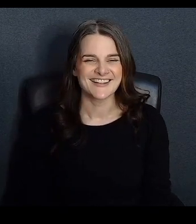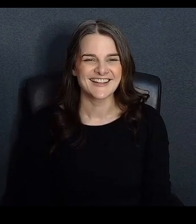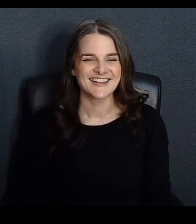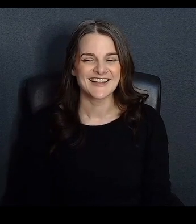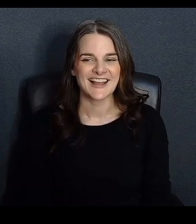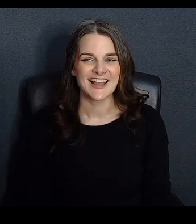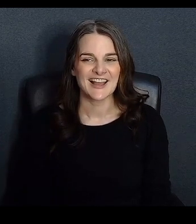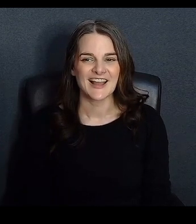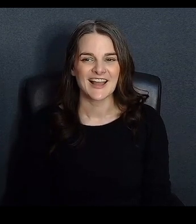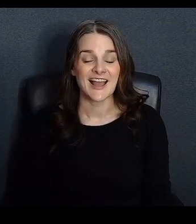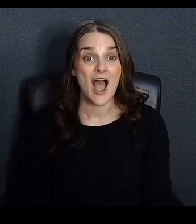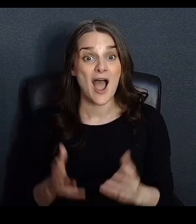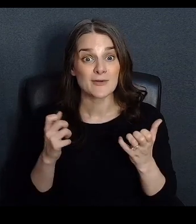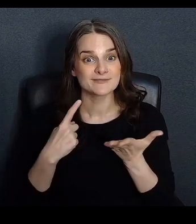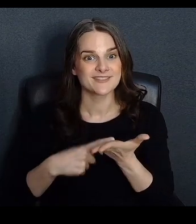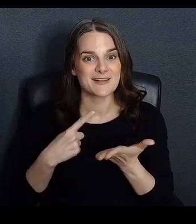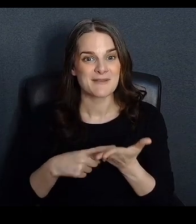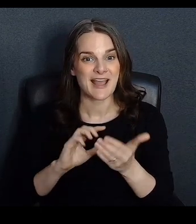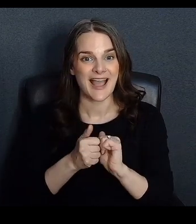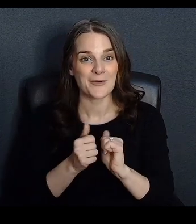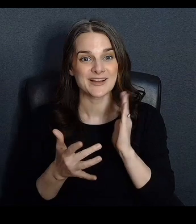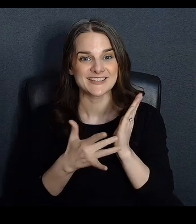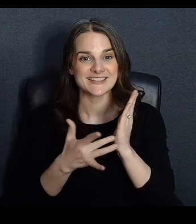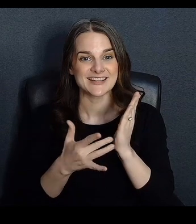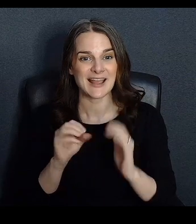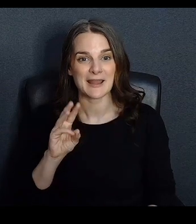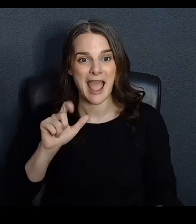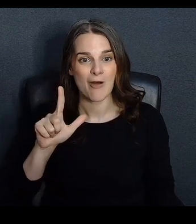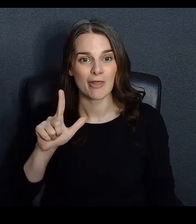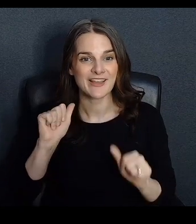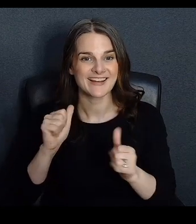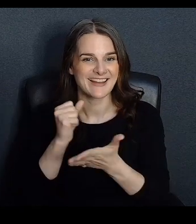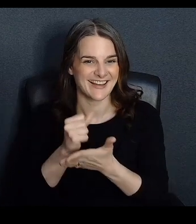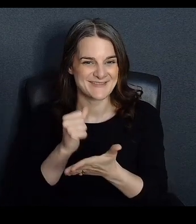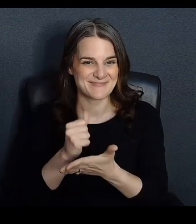All right. I also want to talk about ways that TechOWL can help.